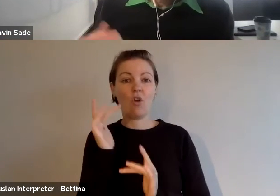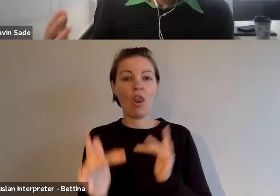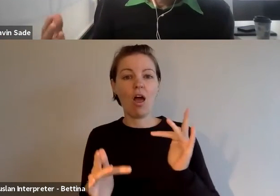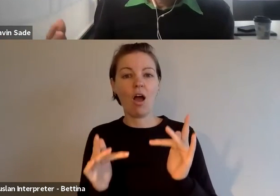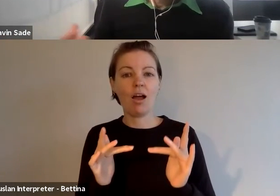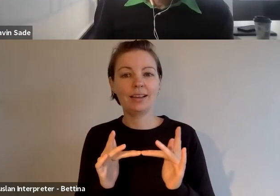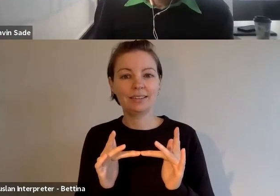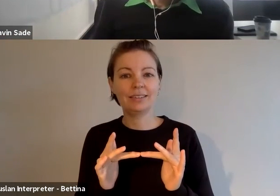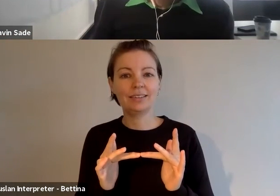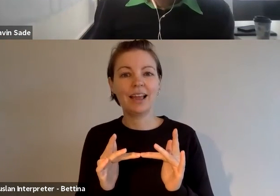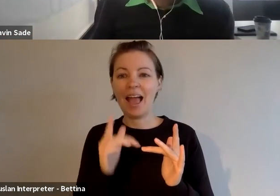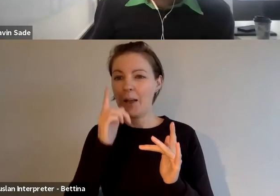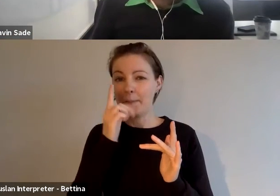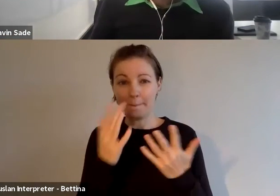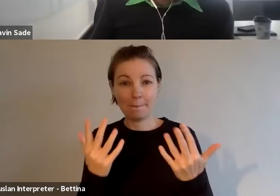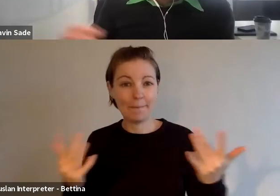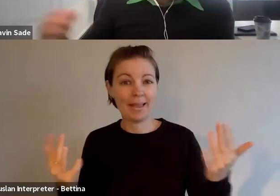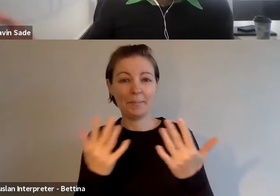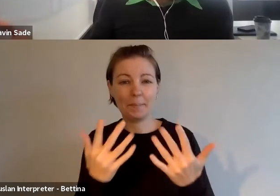is 20,000. We had one of our alumni